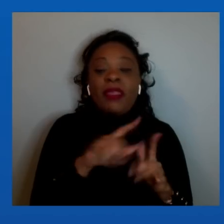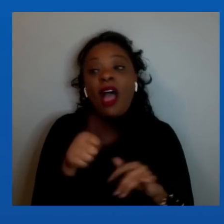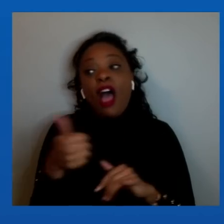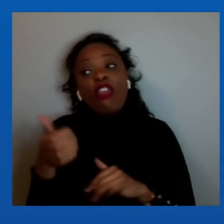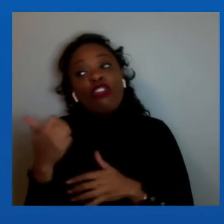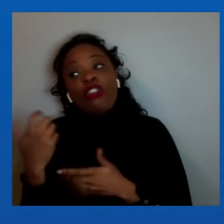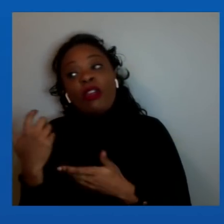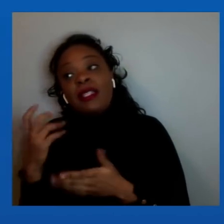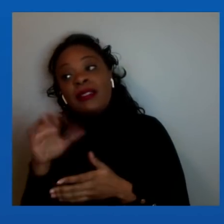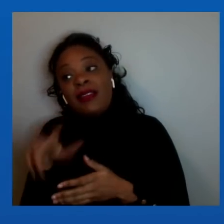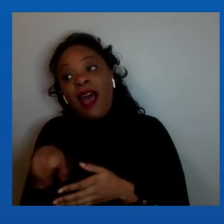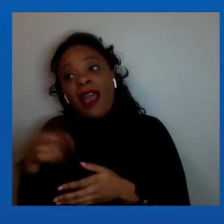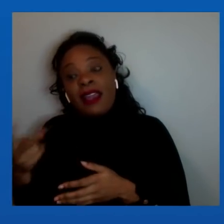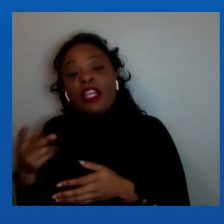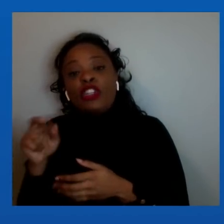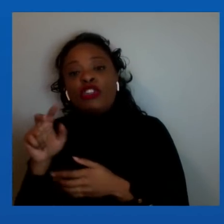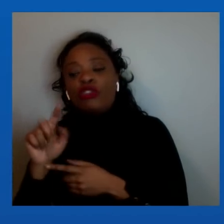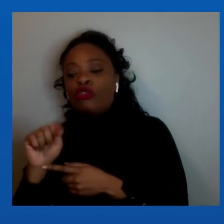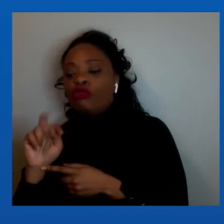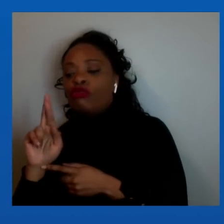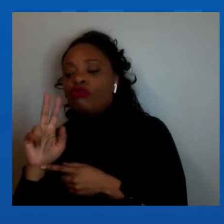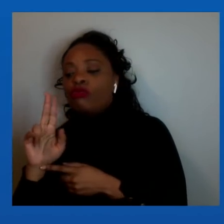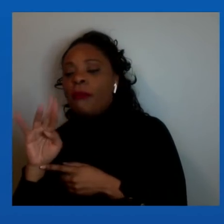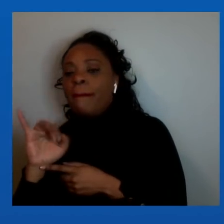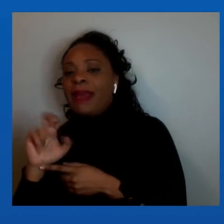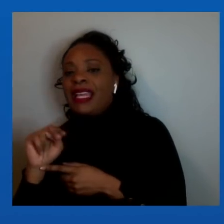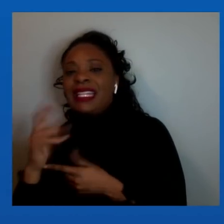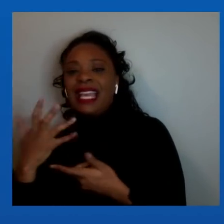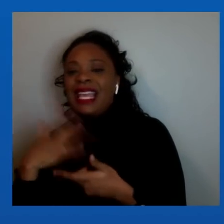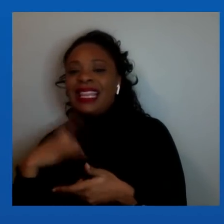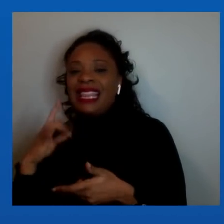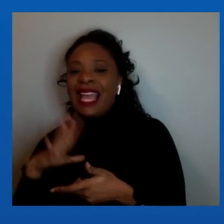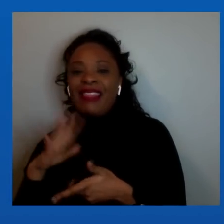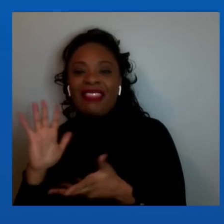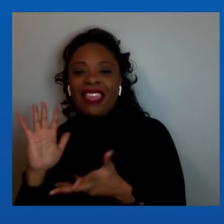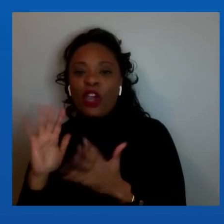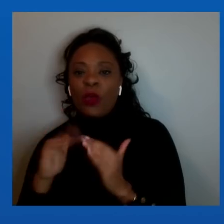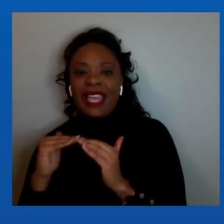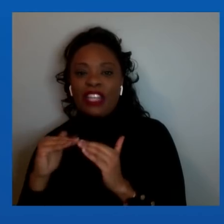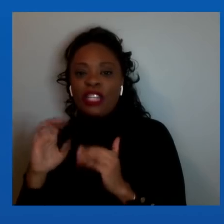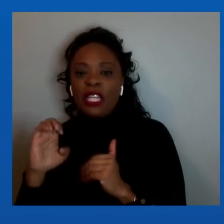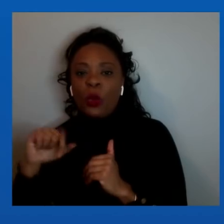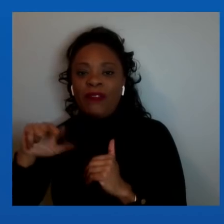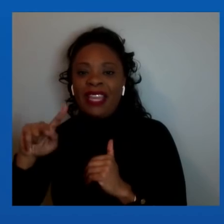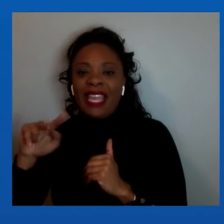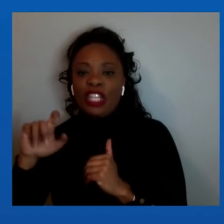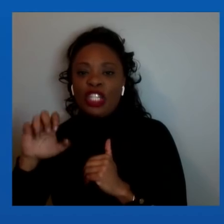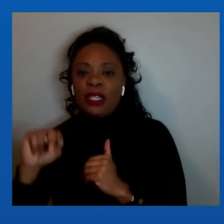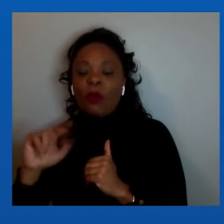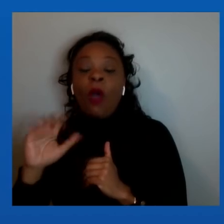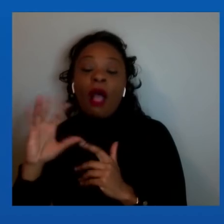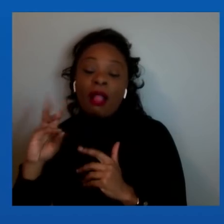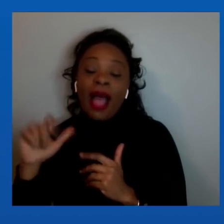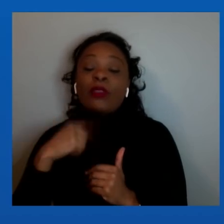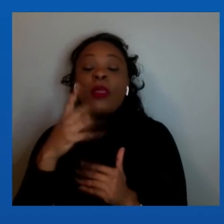Truman didn't like the equivocation. Well, I told this story because I had Harry Truman